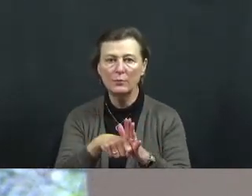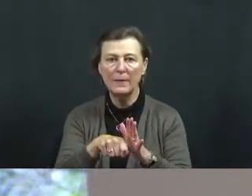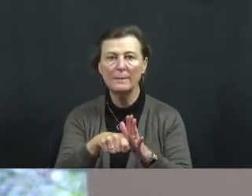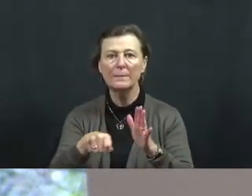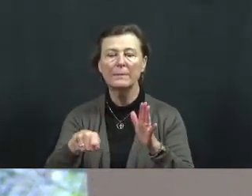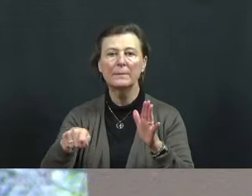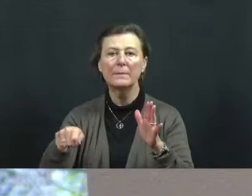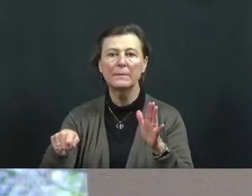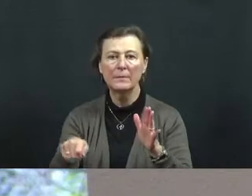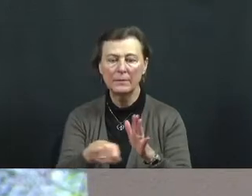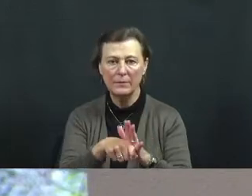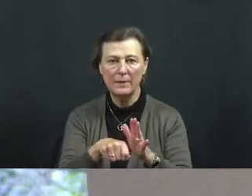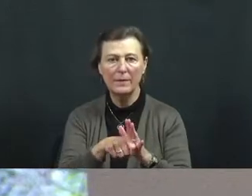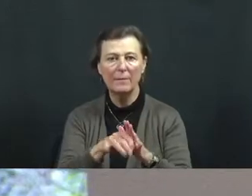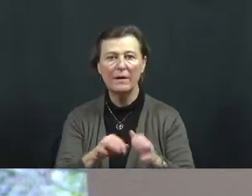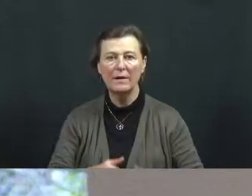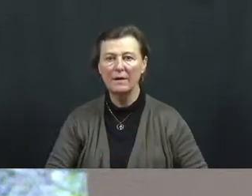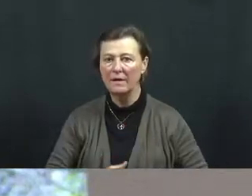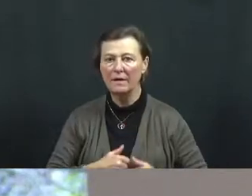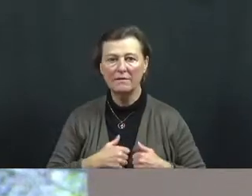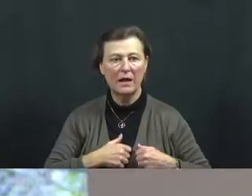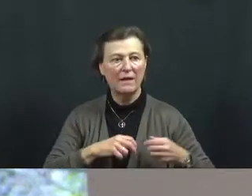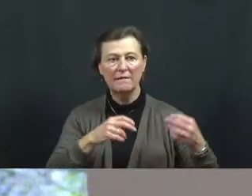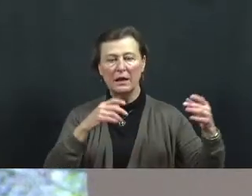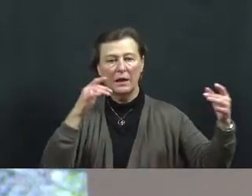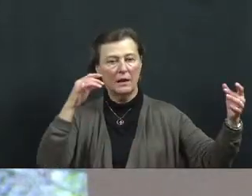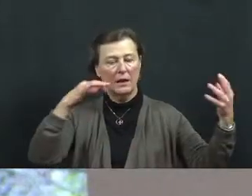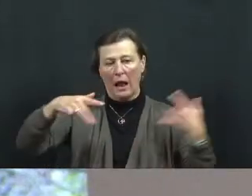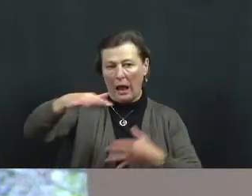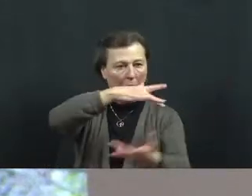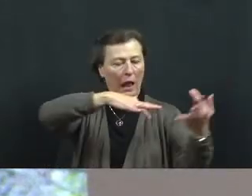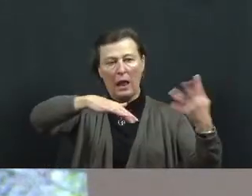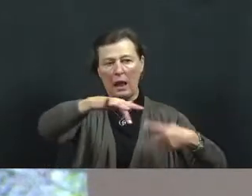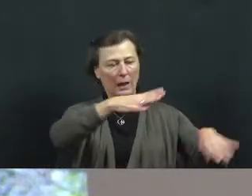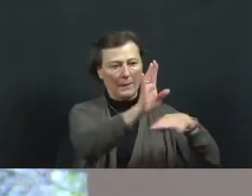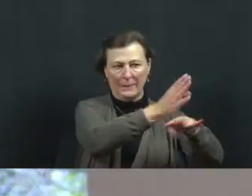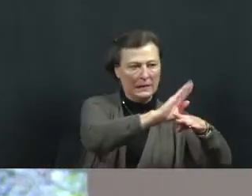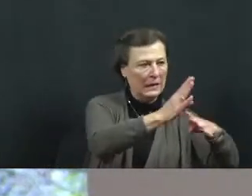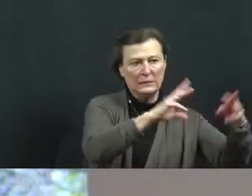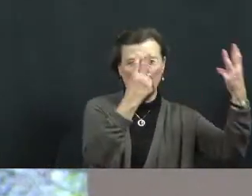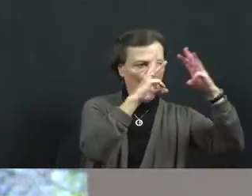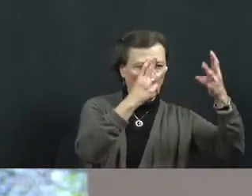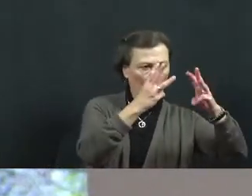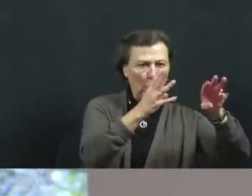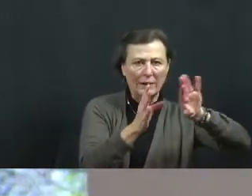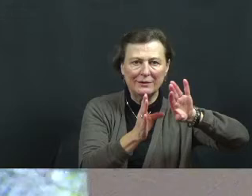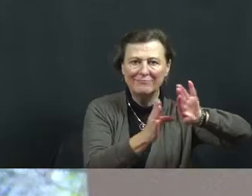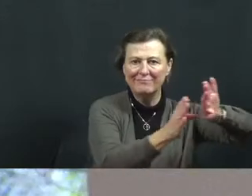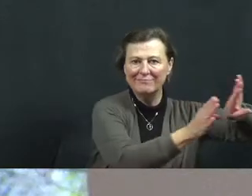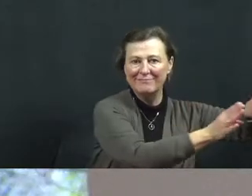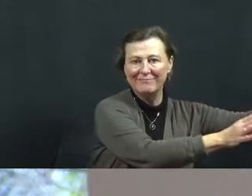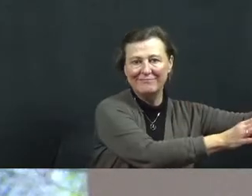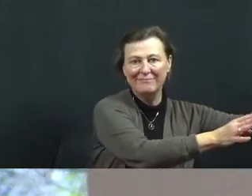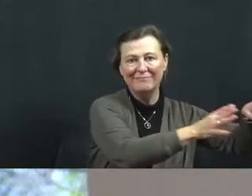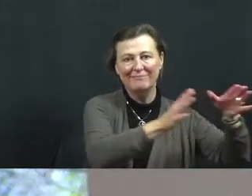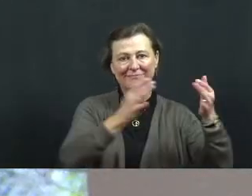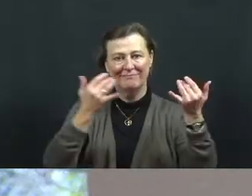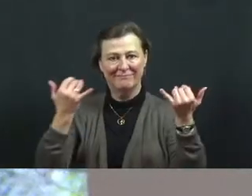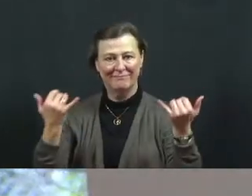Beyond all the hectic rushing and worrying and fretting.